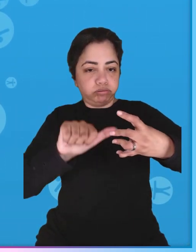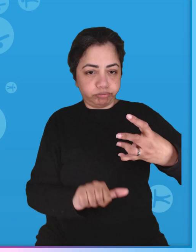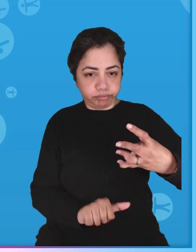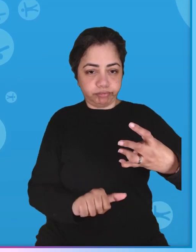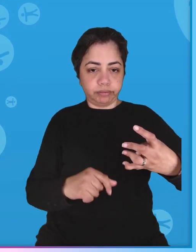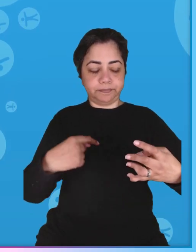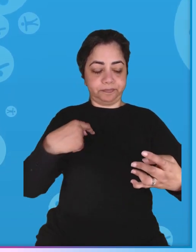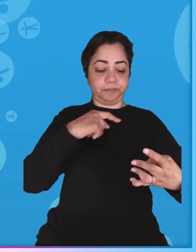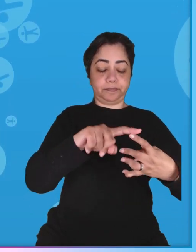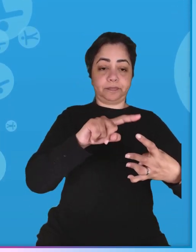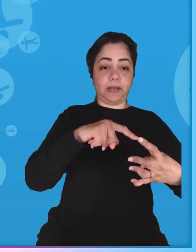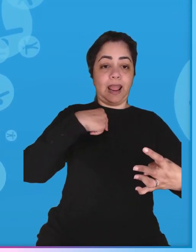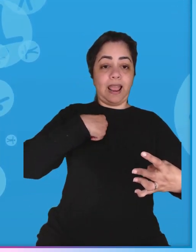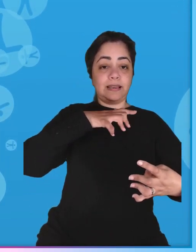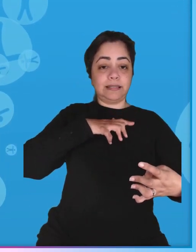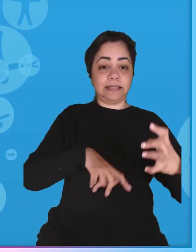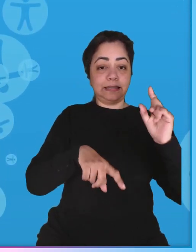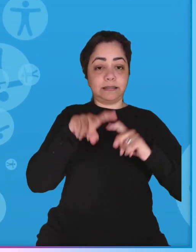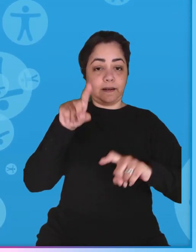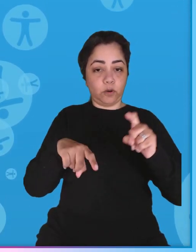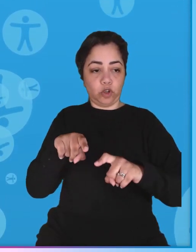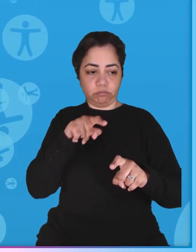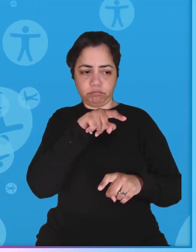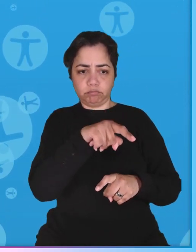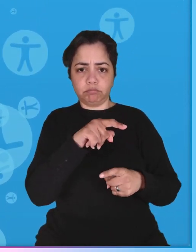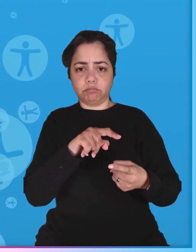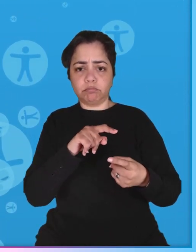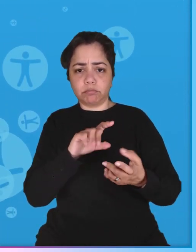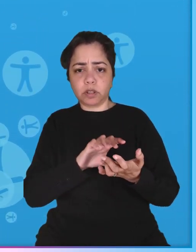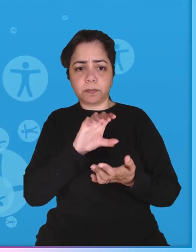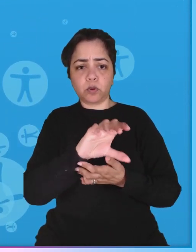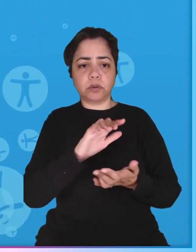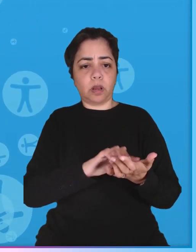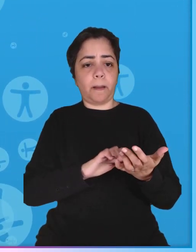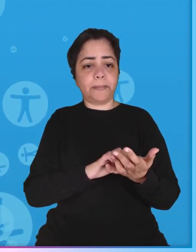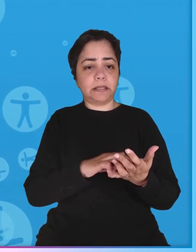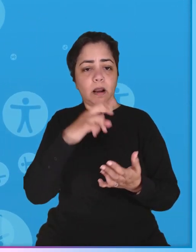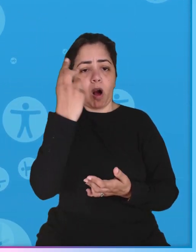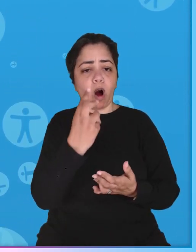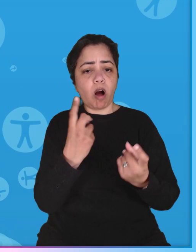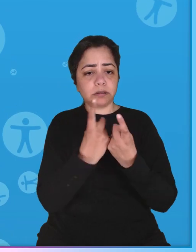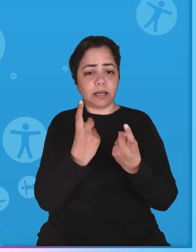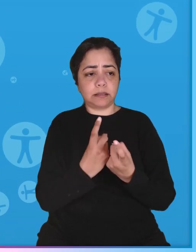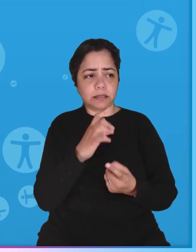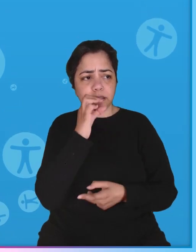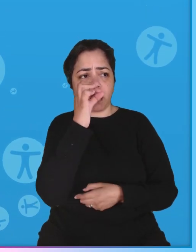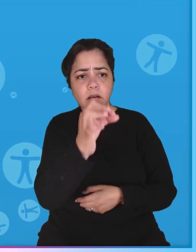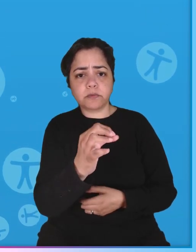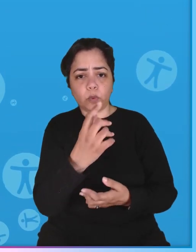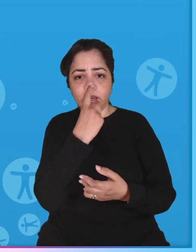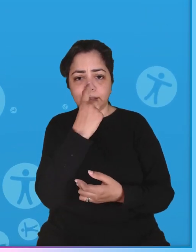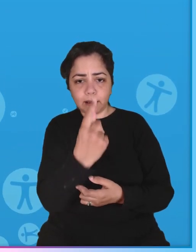starting with one of 2023’s most impressive examples of accessibility improvements that were added in a post launch update.